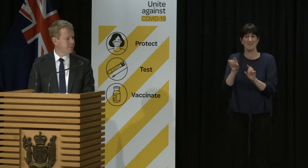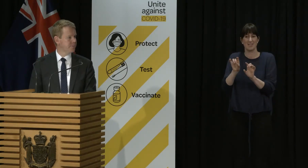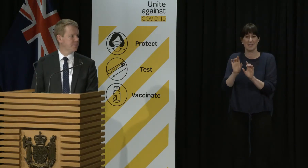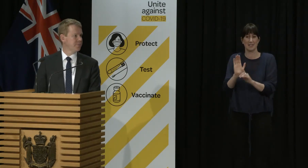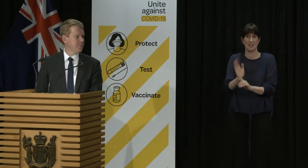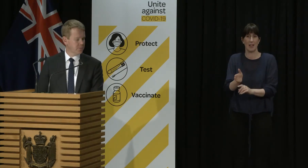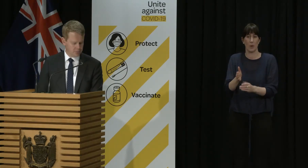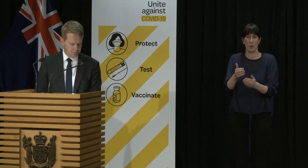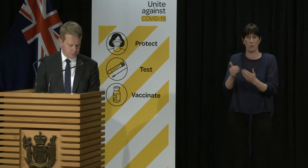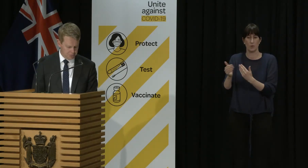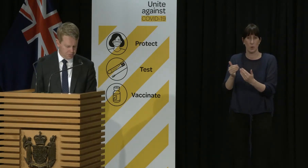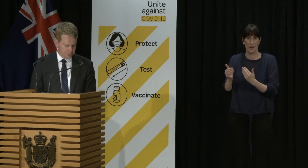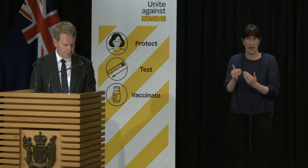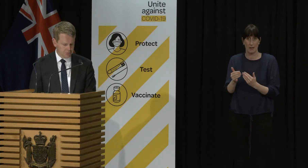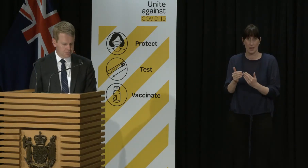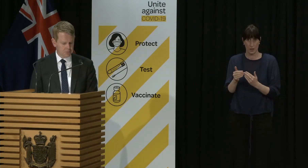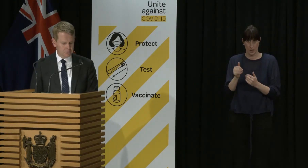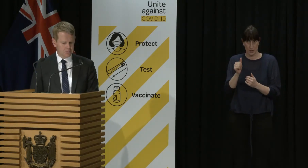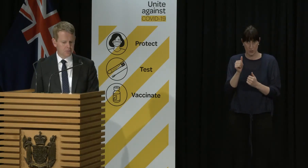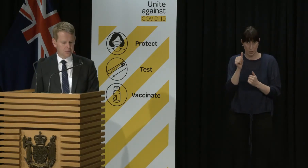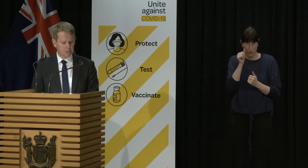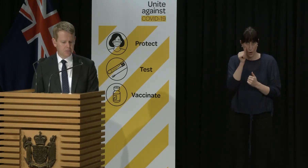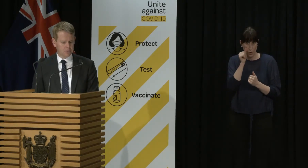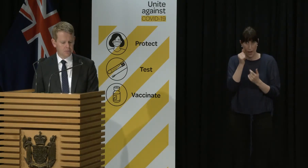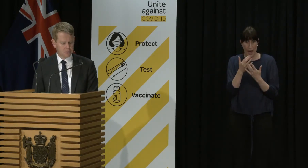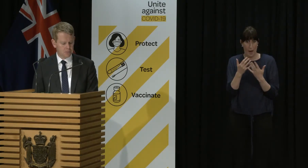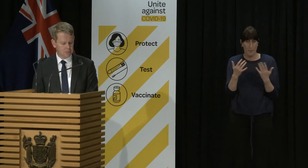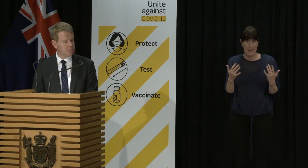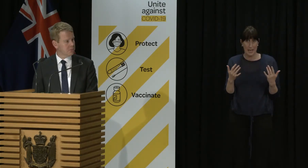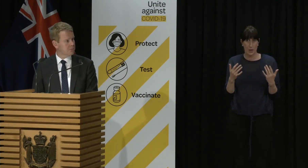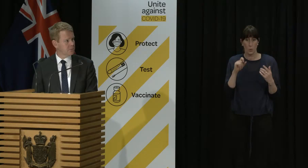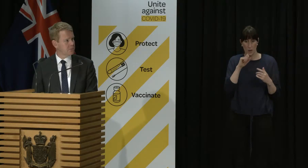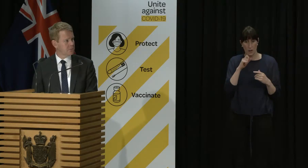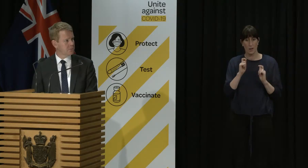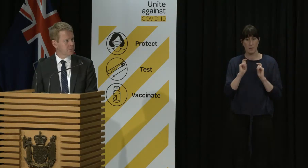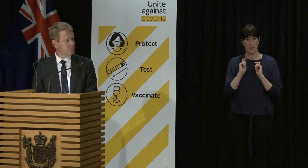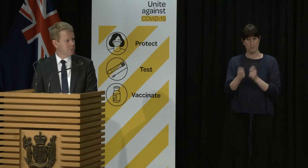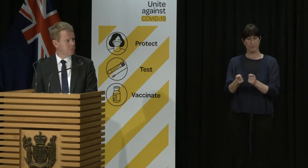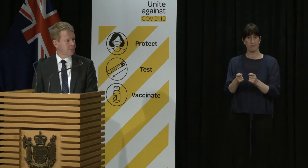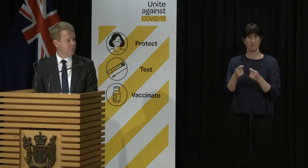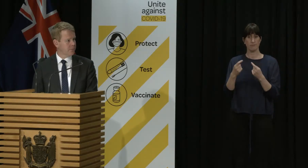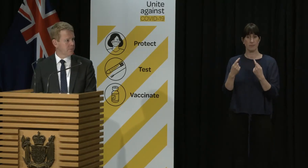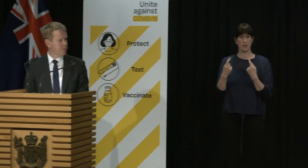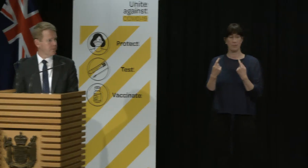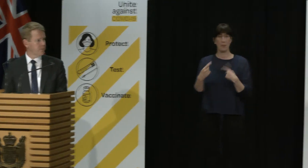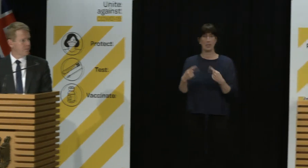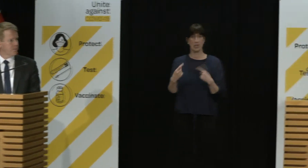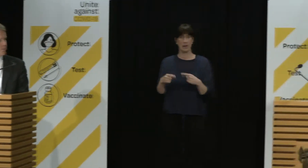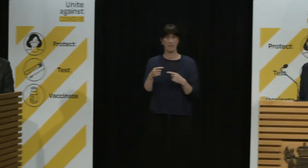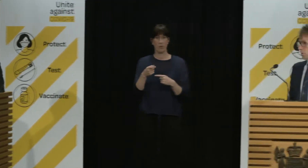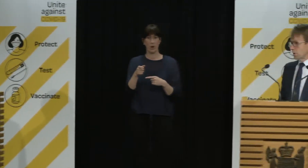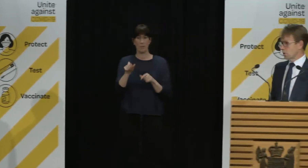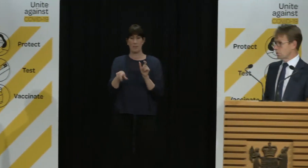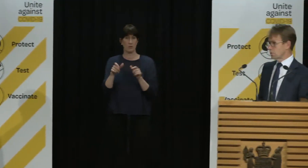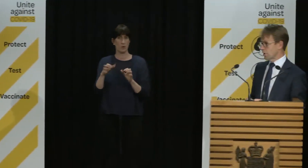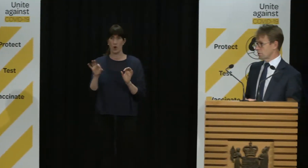Does that mean that you be